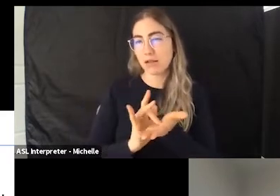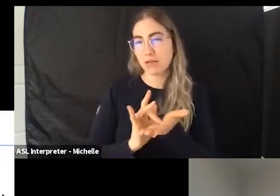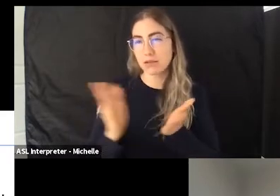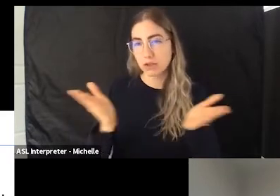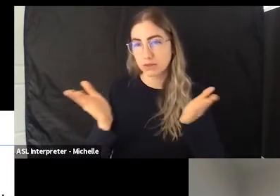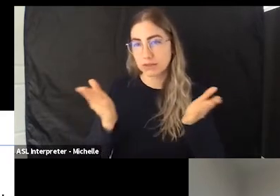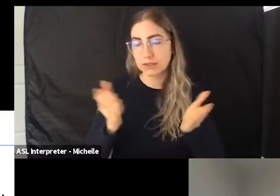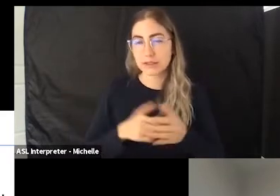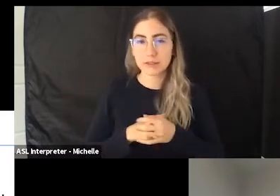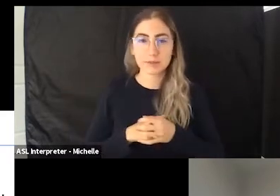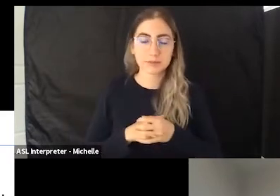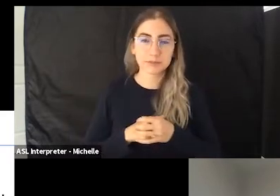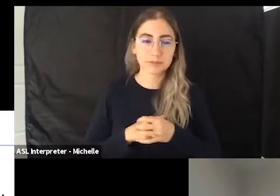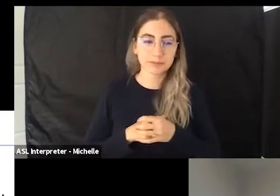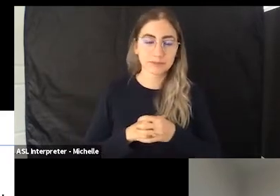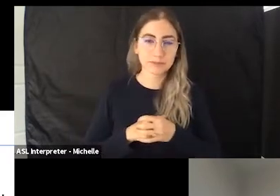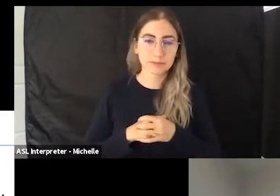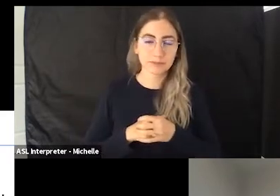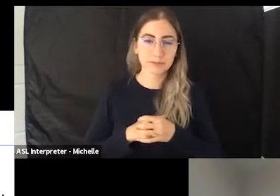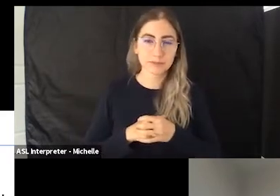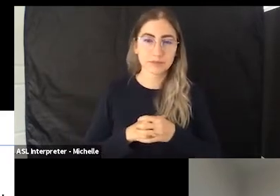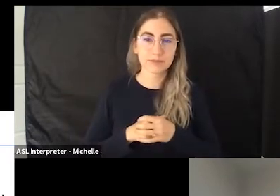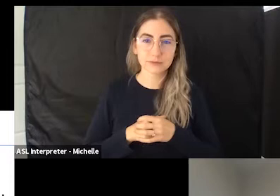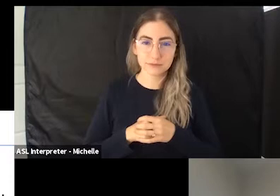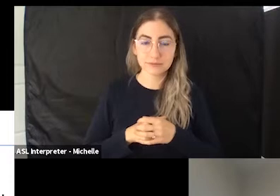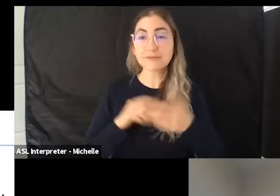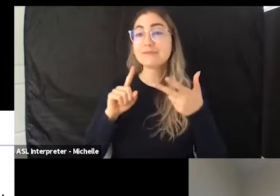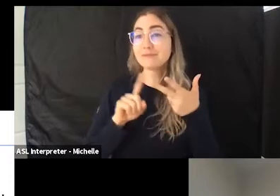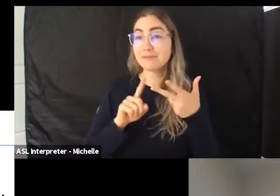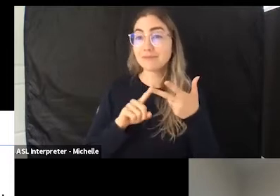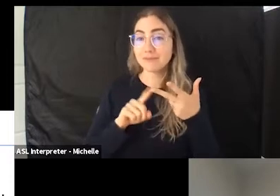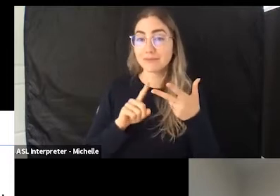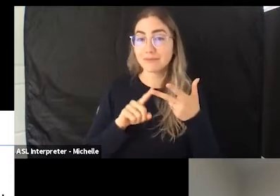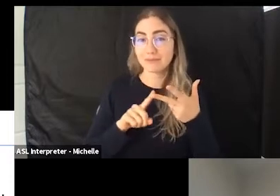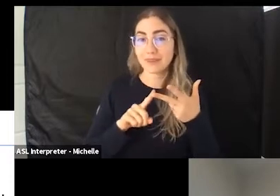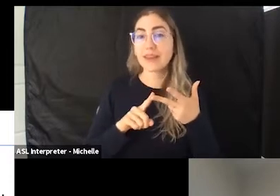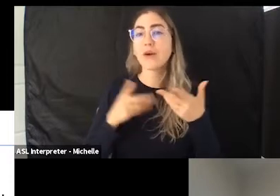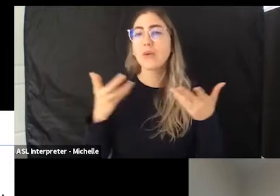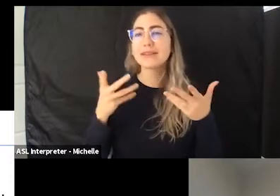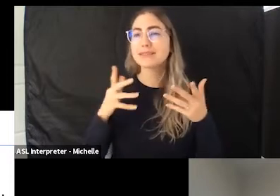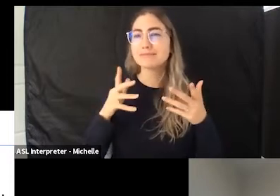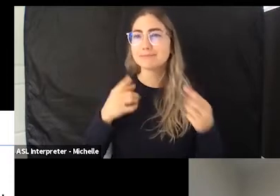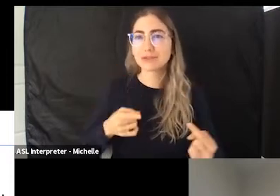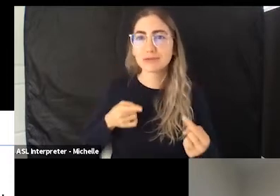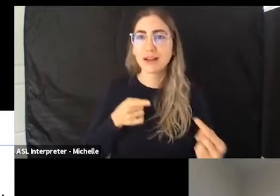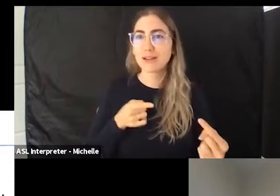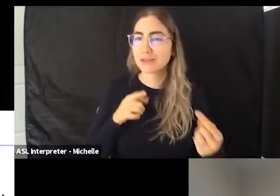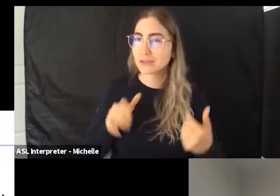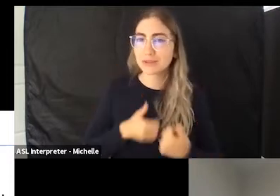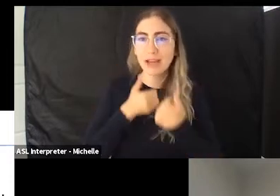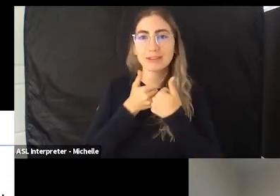AND FINALLY, WE'LL ALSO SHARE WITH YOU WHAT WE HEARD FROM FROM RESPONDENTS ABOUT SOME OF THE CHALLENGES EXPERIENCE RESPONDENTS ABOUT SOME OF THE CHALLENGES EXPERIENCED IN ED IN VARIOUS DAY-TO-DAY SETTINGS SO WHETHER THAT WAS